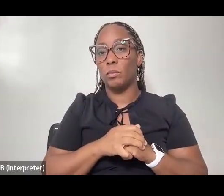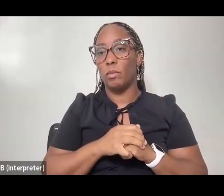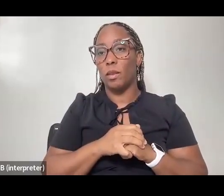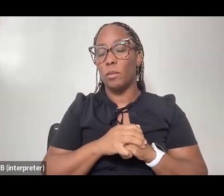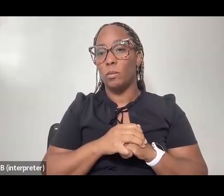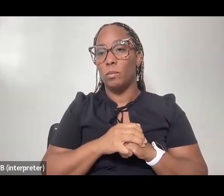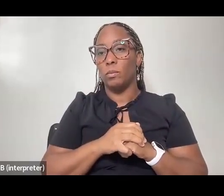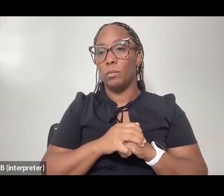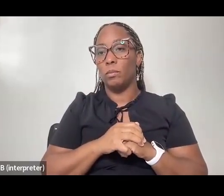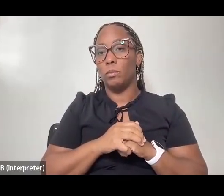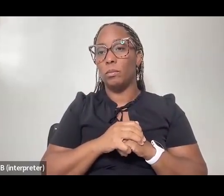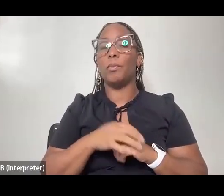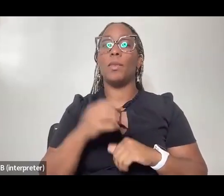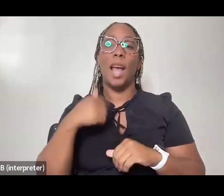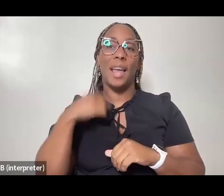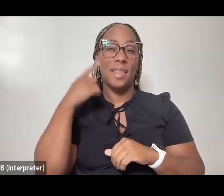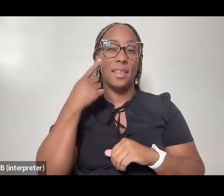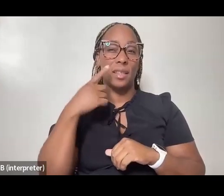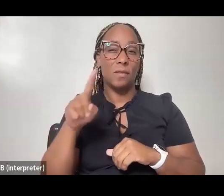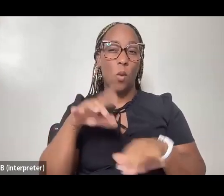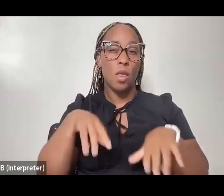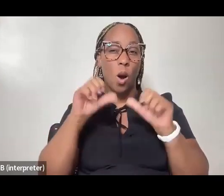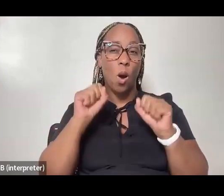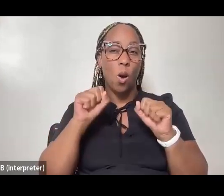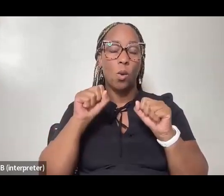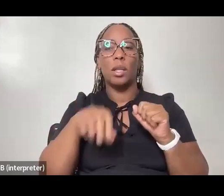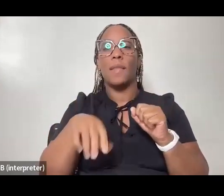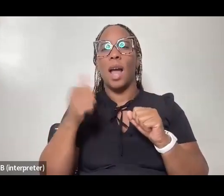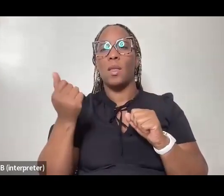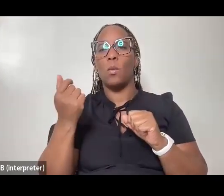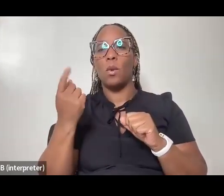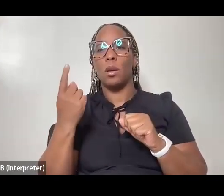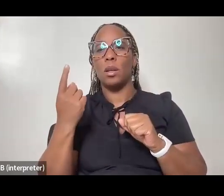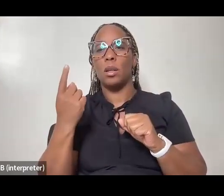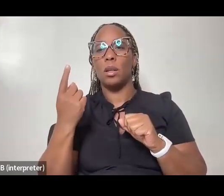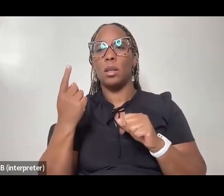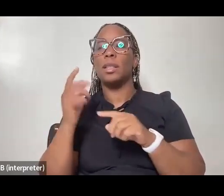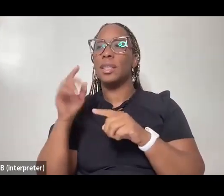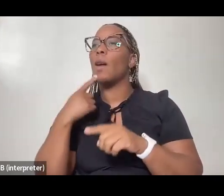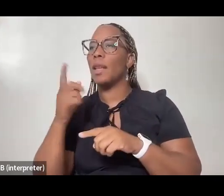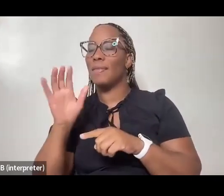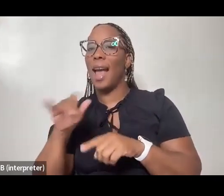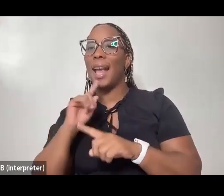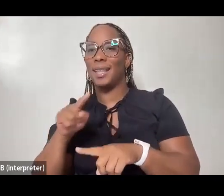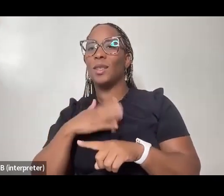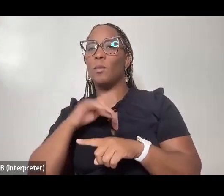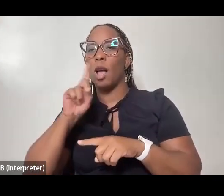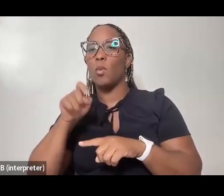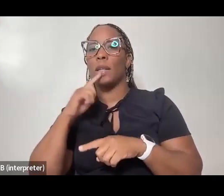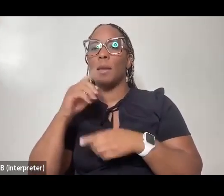I think this is just to the house and the other one. So that answers my question about the money versus